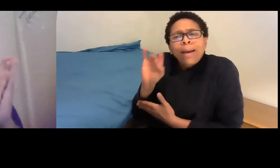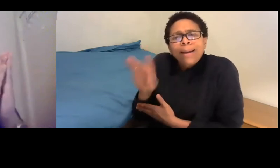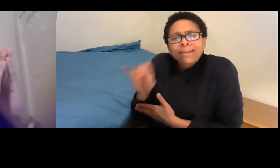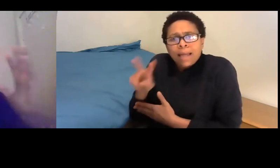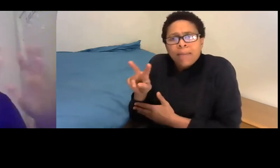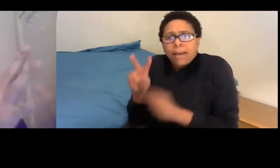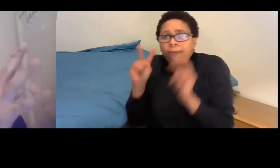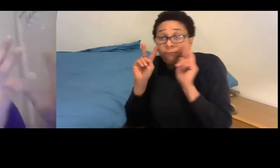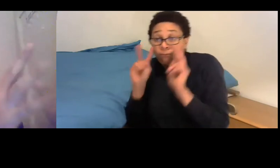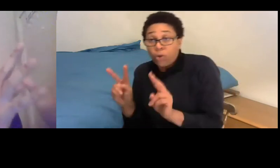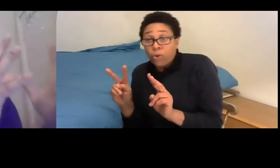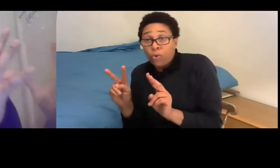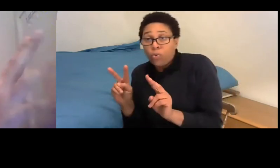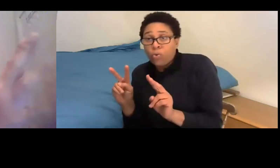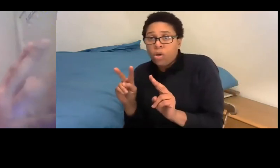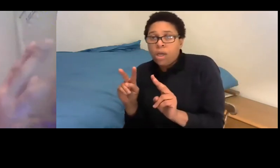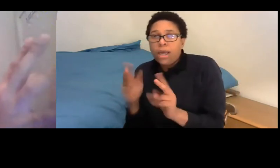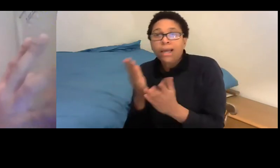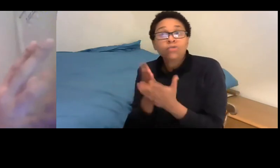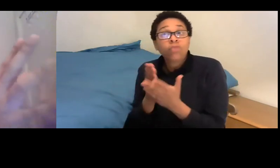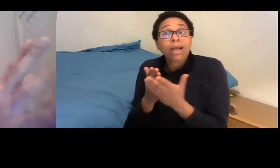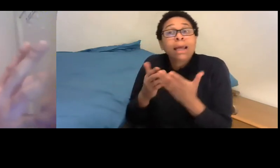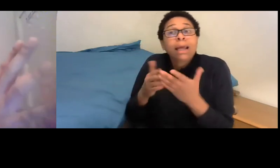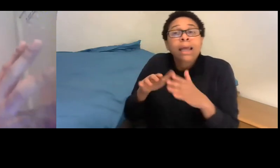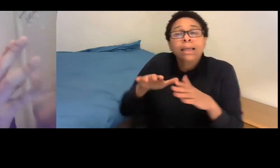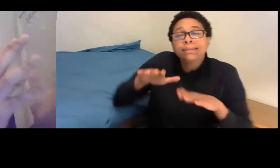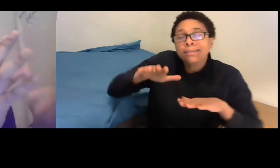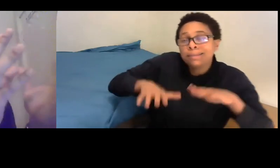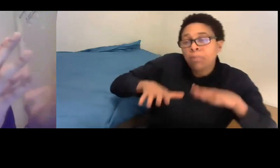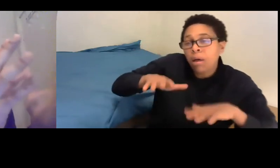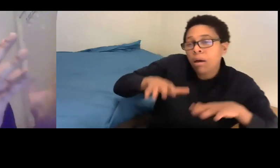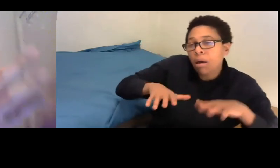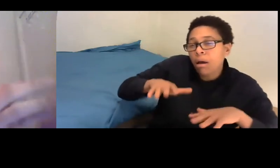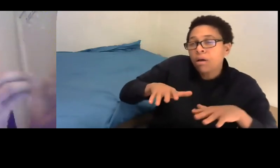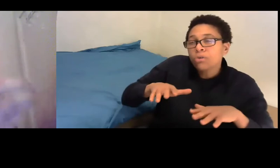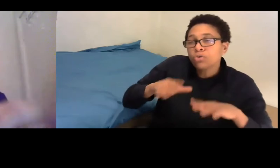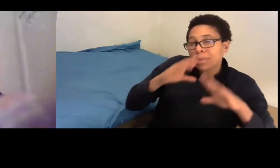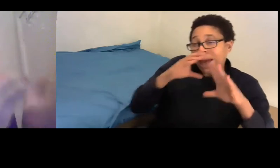with the very, very Islamophobic position, you know, like, we can